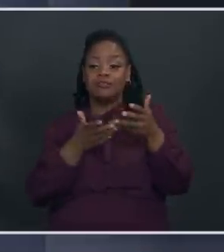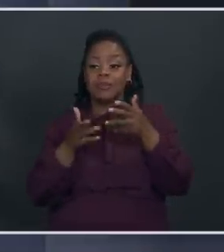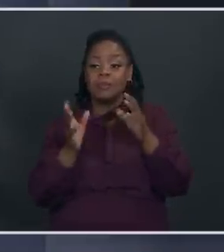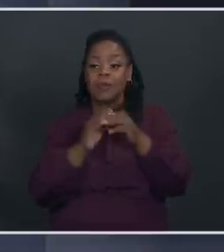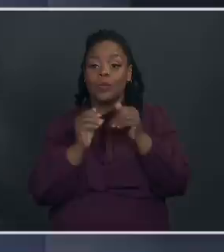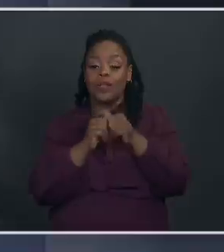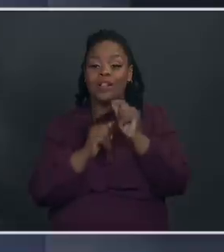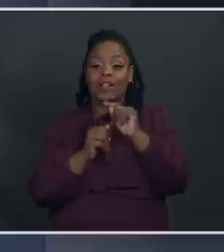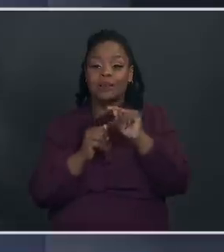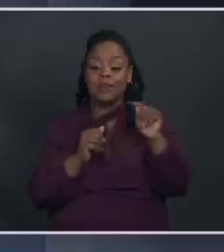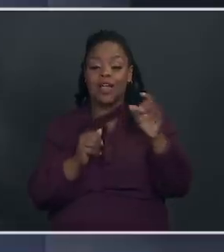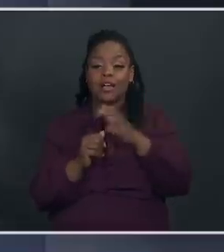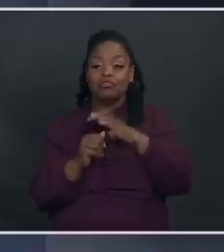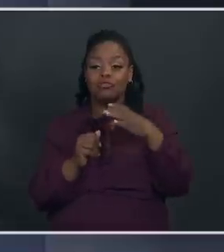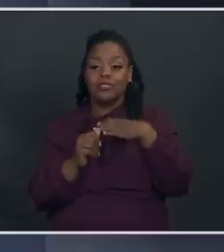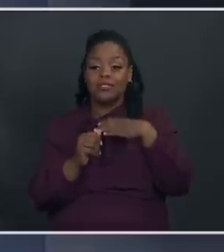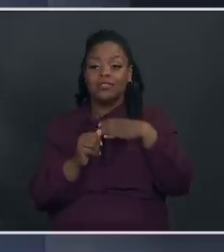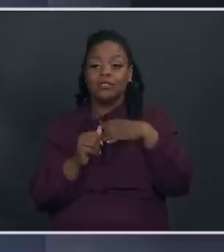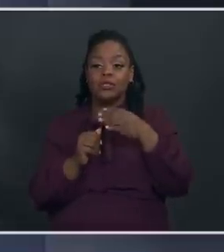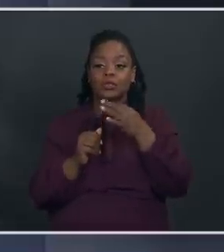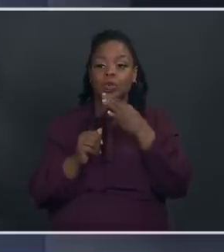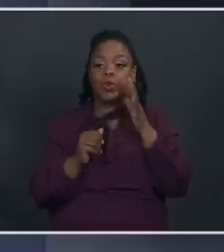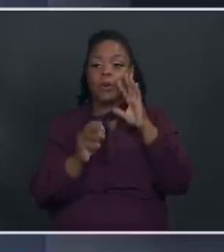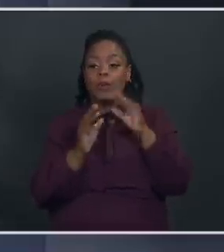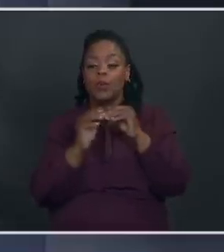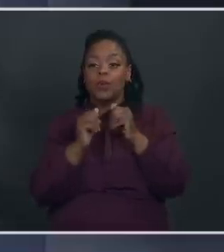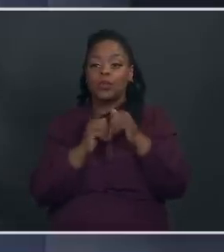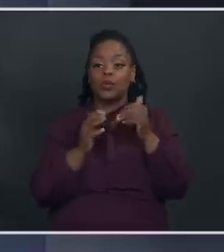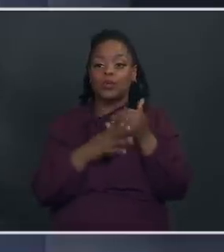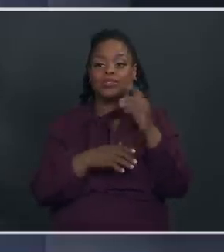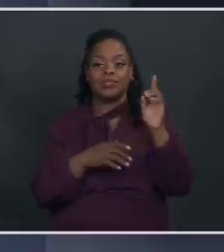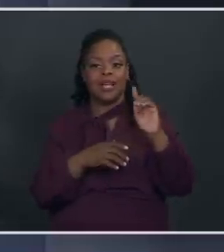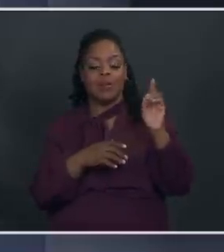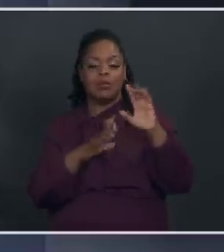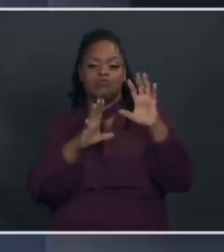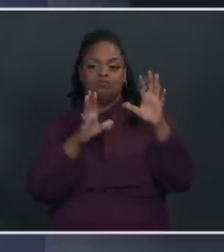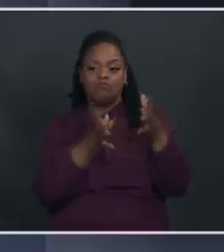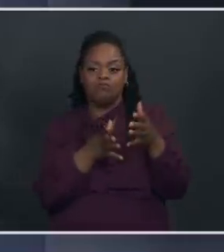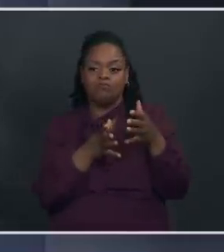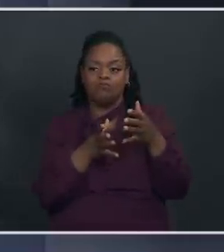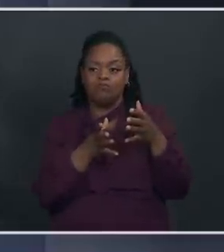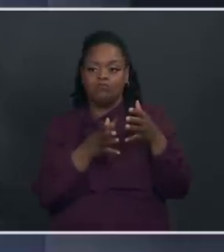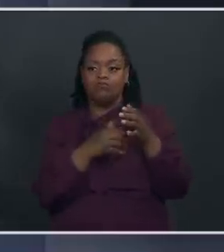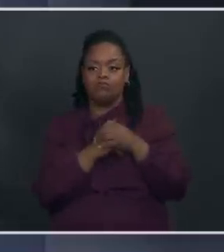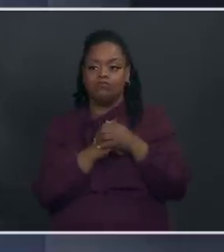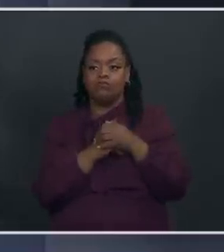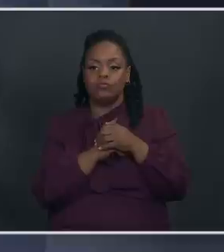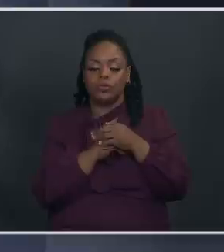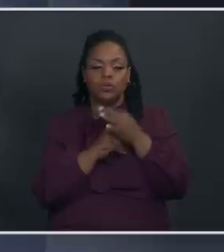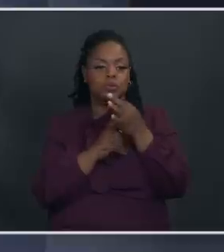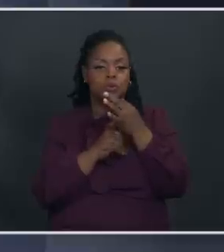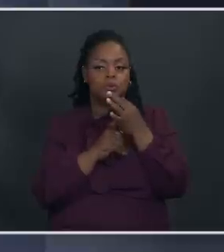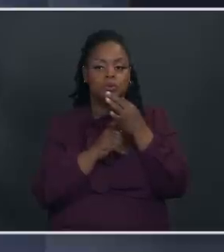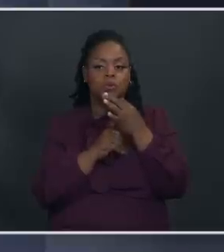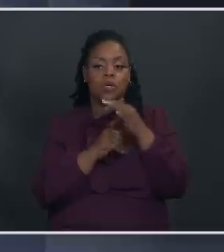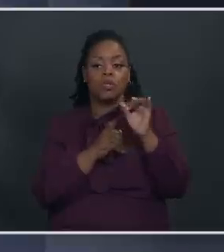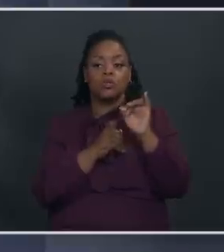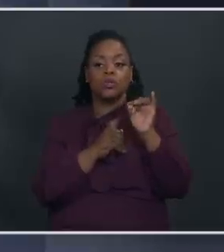meeting with the New Dem Coalition, along with several other briefings that are scheduled. Also, our outreach isn't limited to Congress,